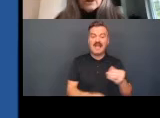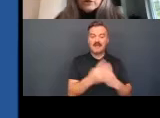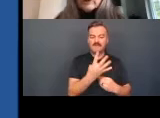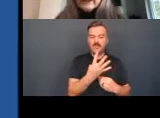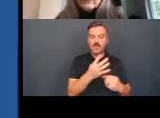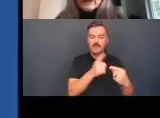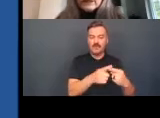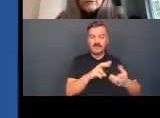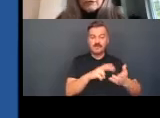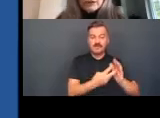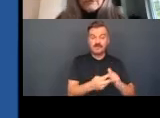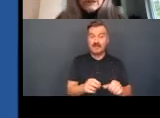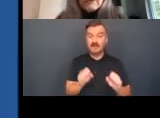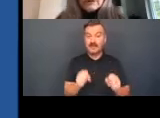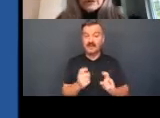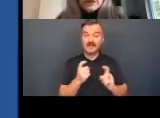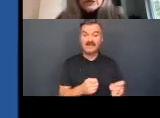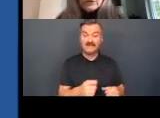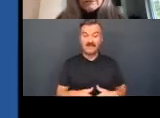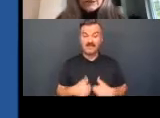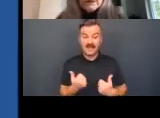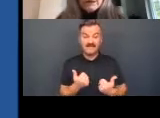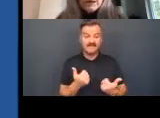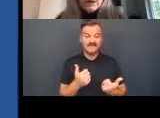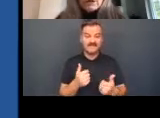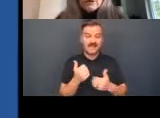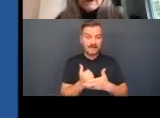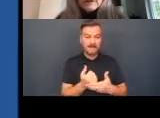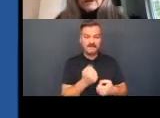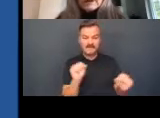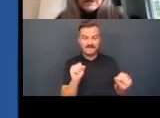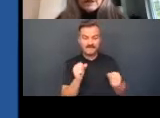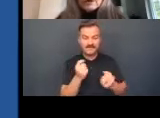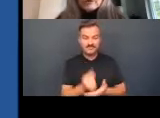lowering their chance of receiving life sustaining treatment, know that this accounts for